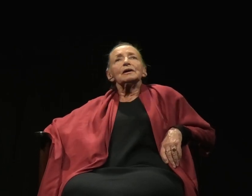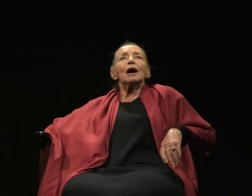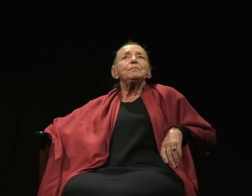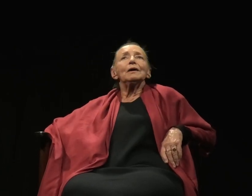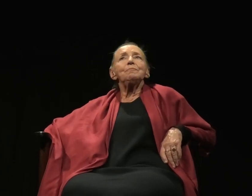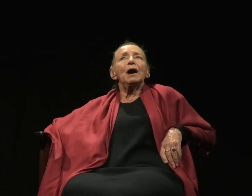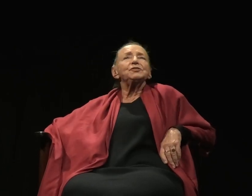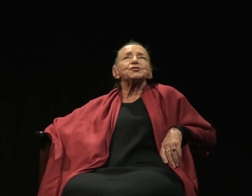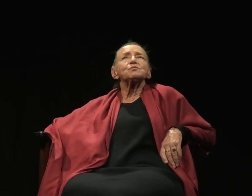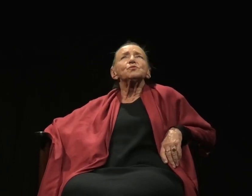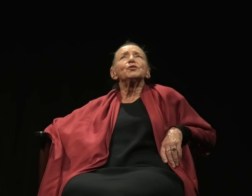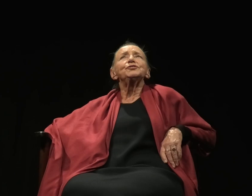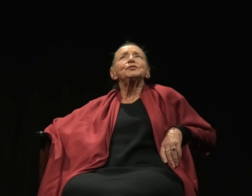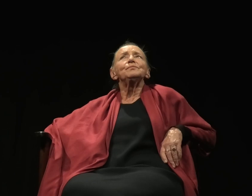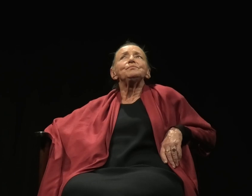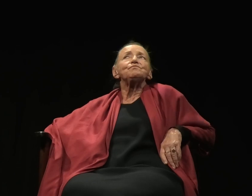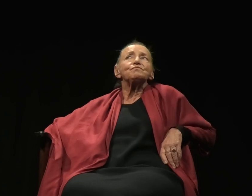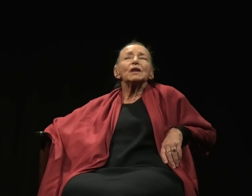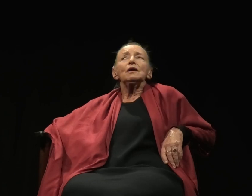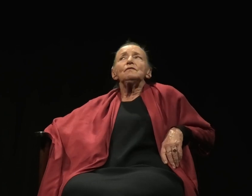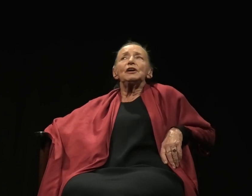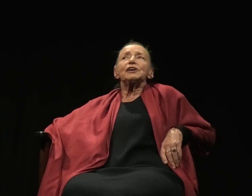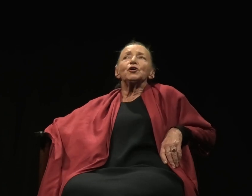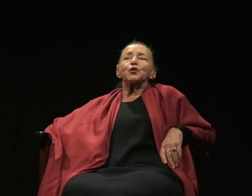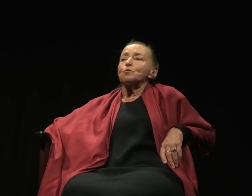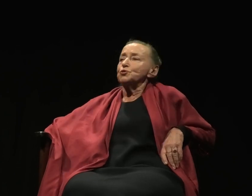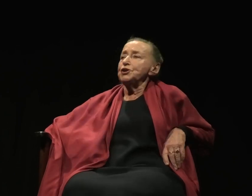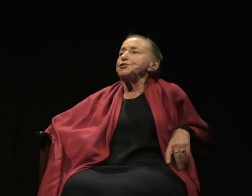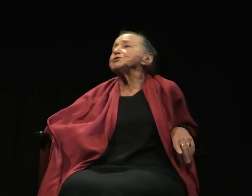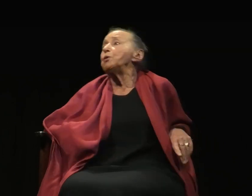The Count is young, it's true, scion of great line,